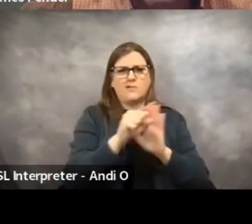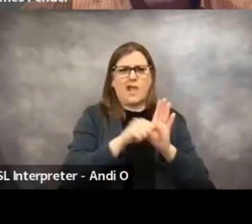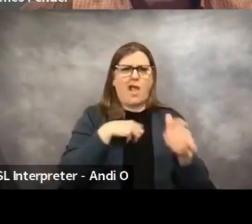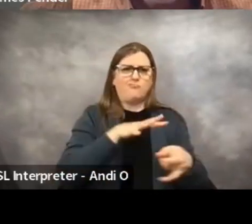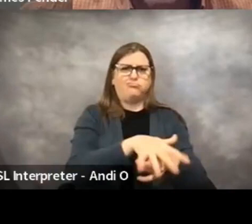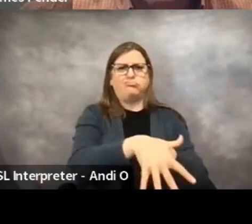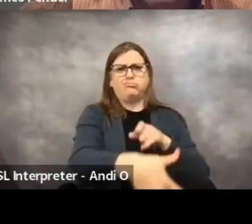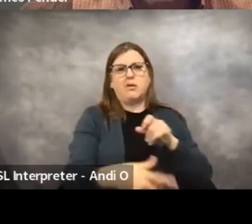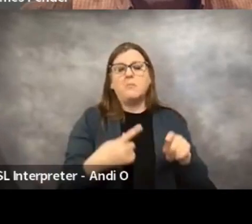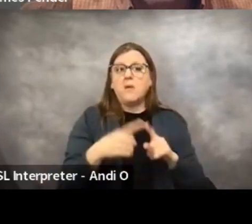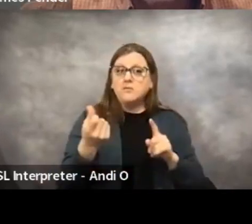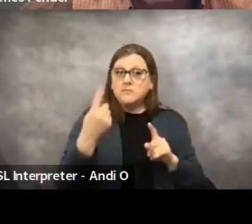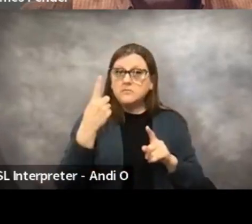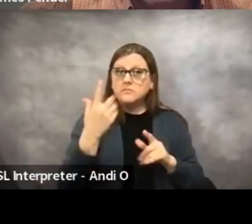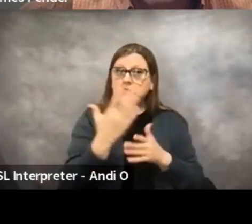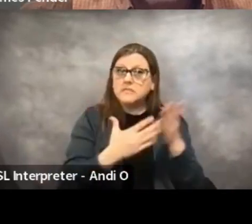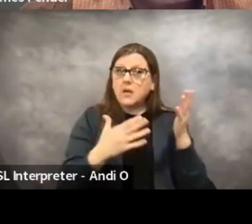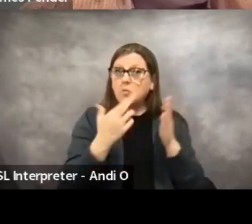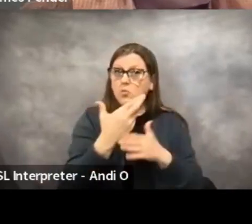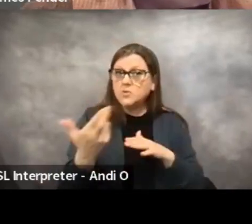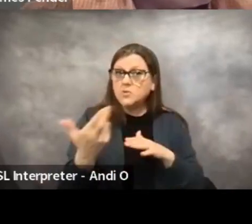resources in many other states as well.